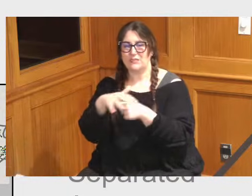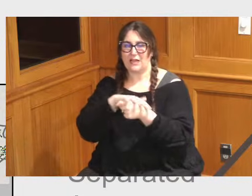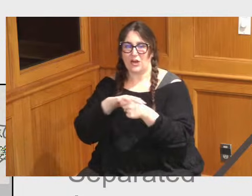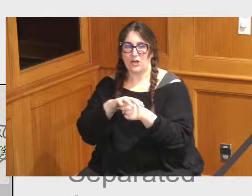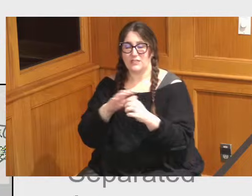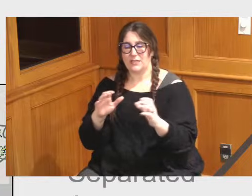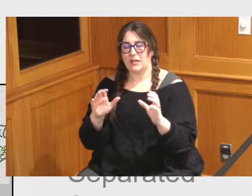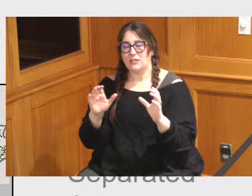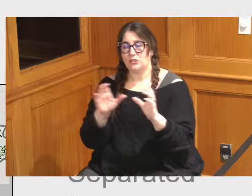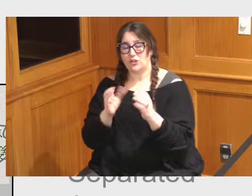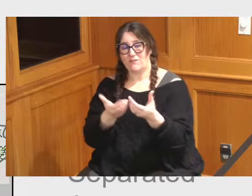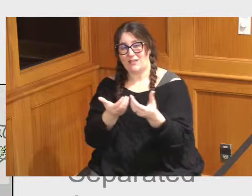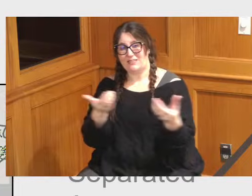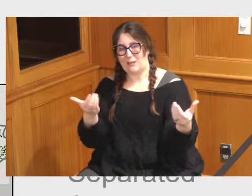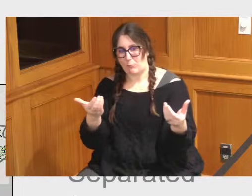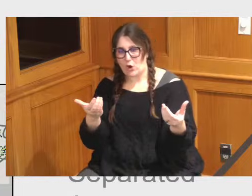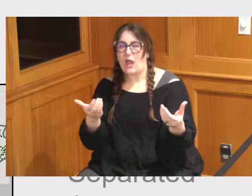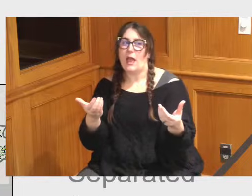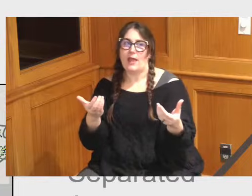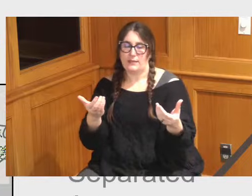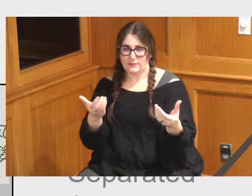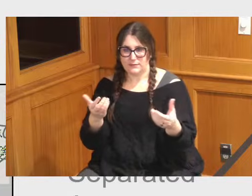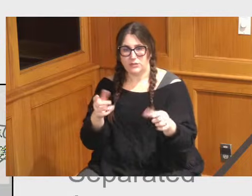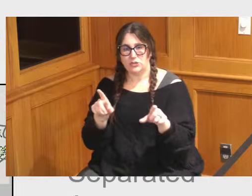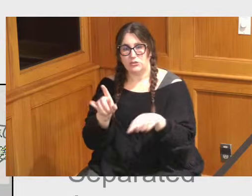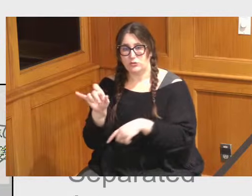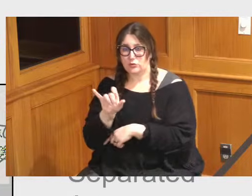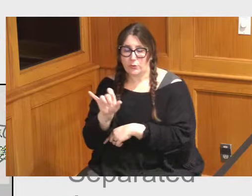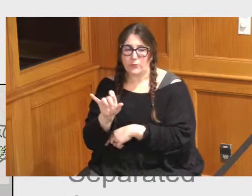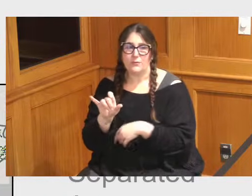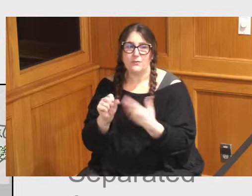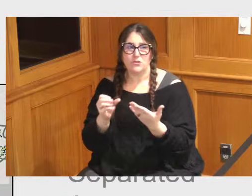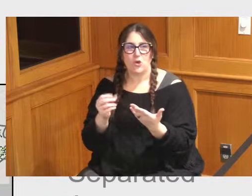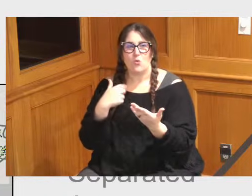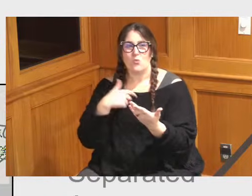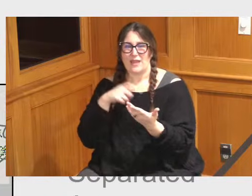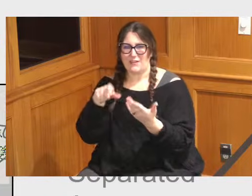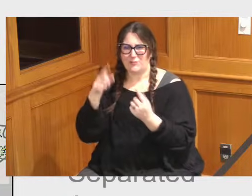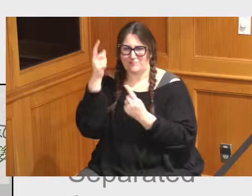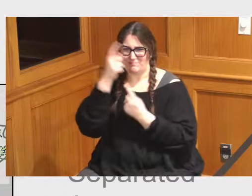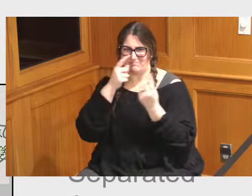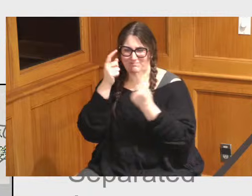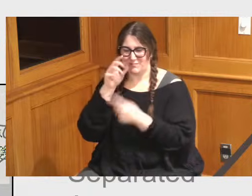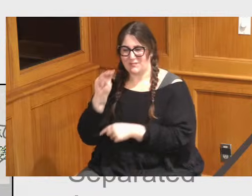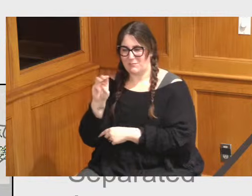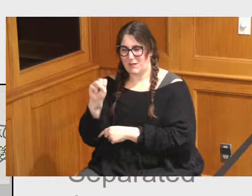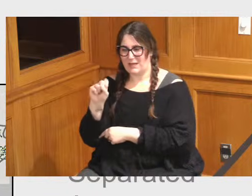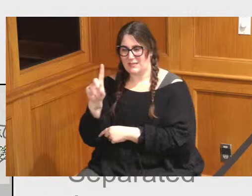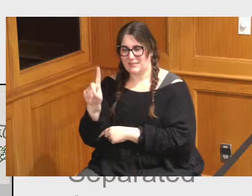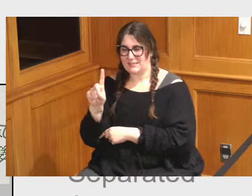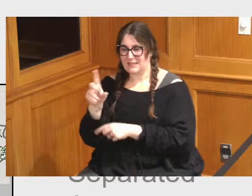separated sewers. And all have to be considered when MSD receives a request for sewer service,